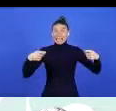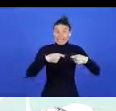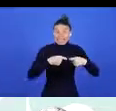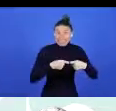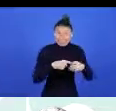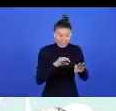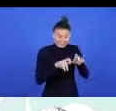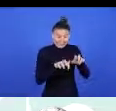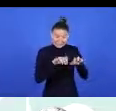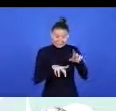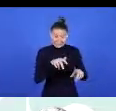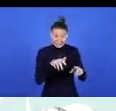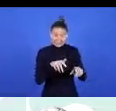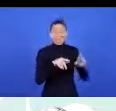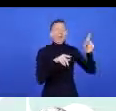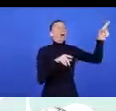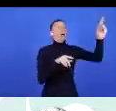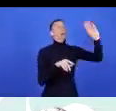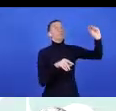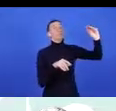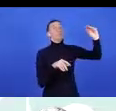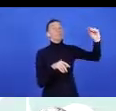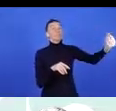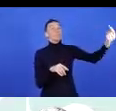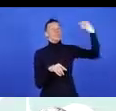. And also another situation where I have to stop the